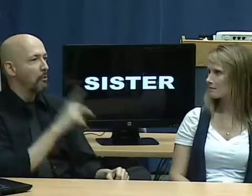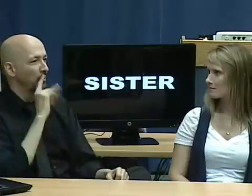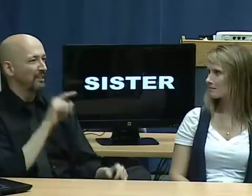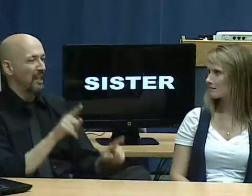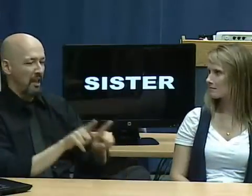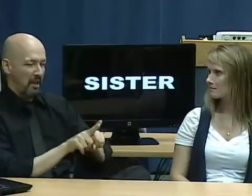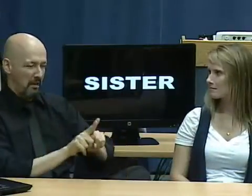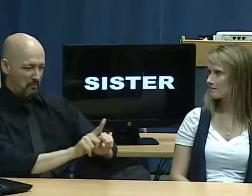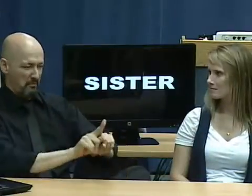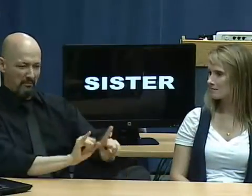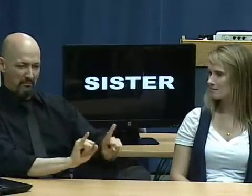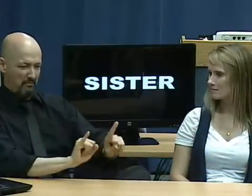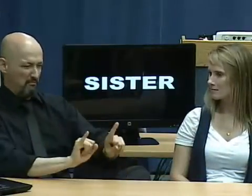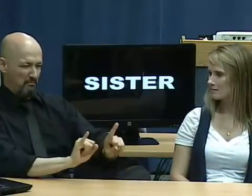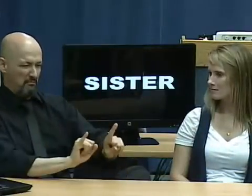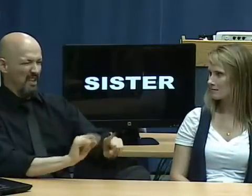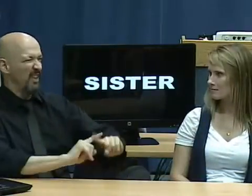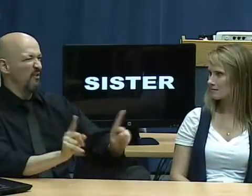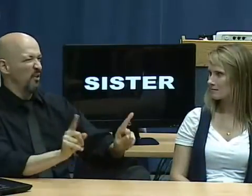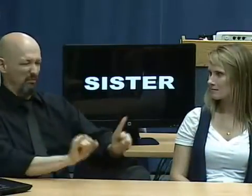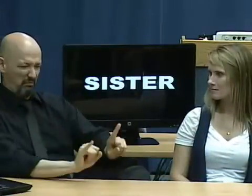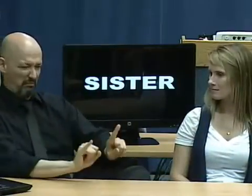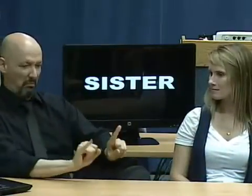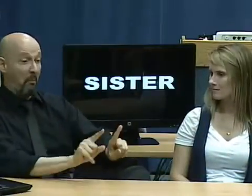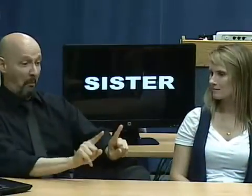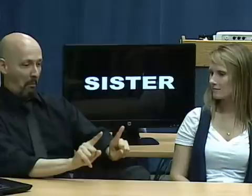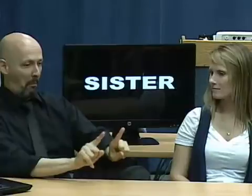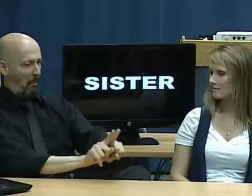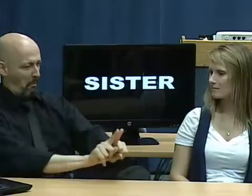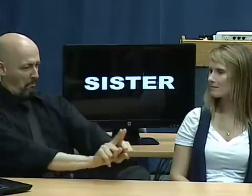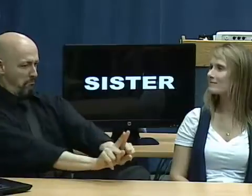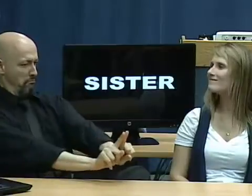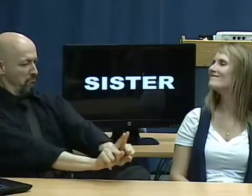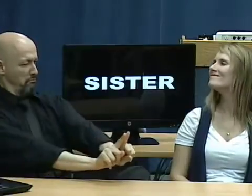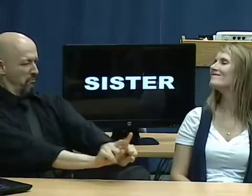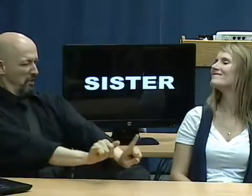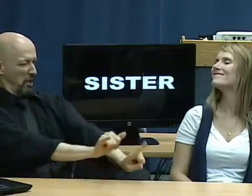Think of kids examining their hands. "This finger and this finger are different. But these two are the same!"